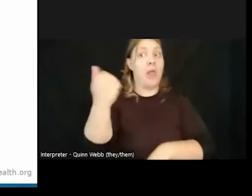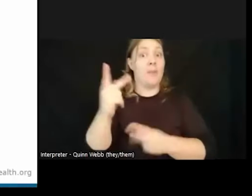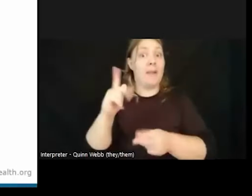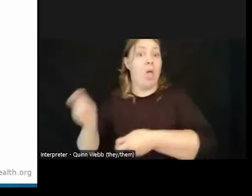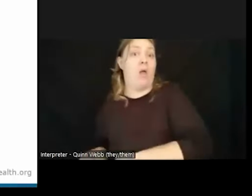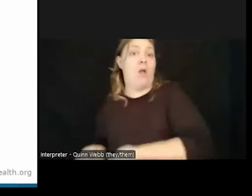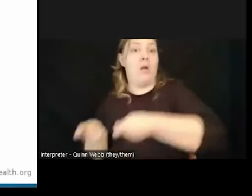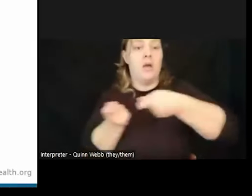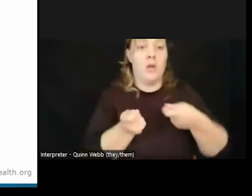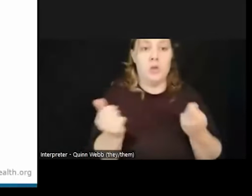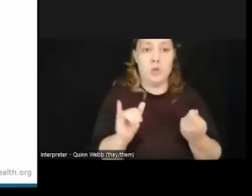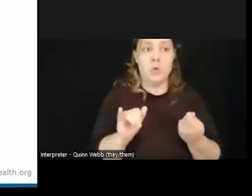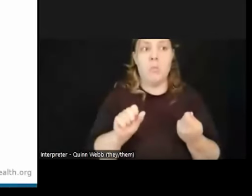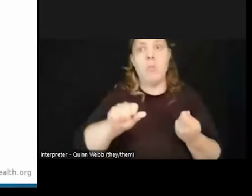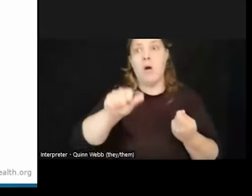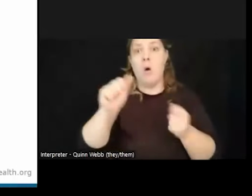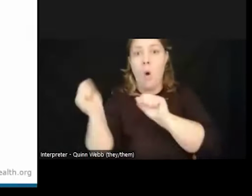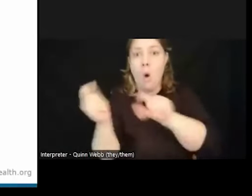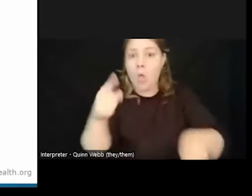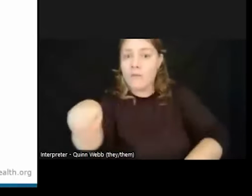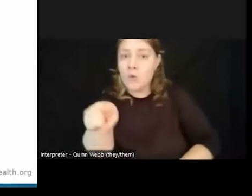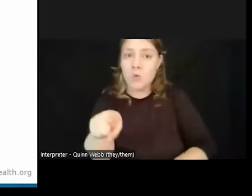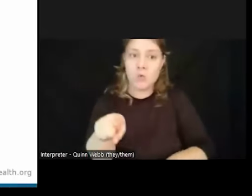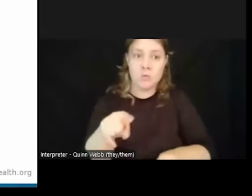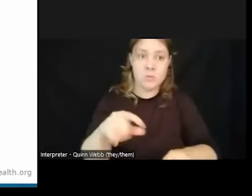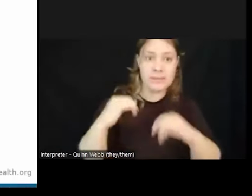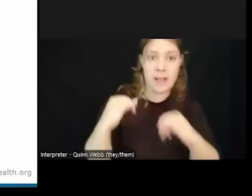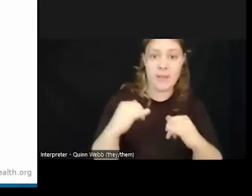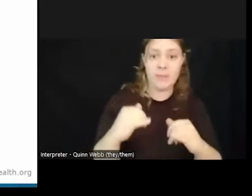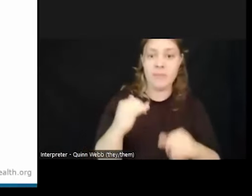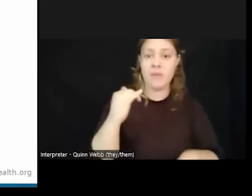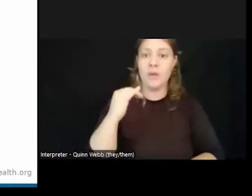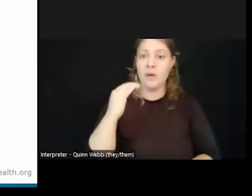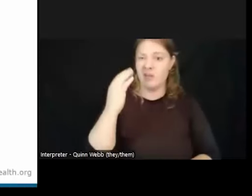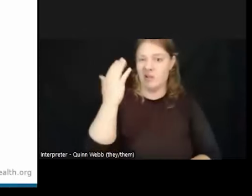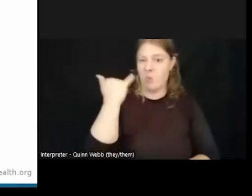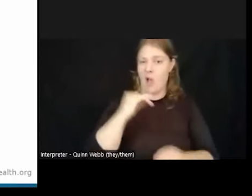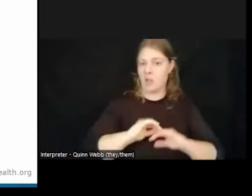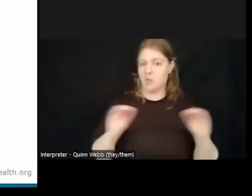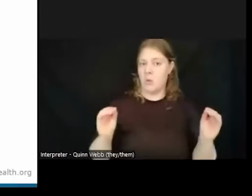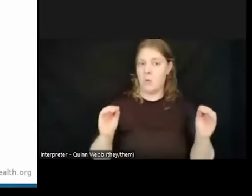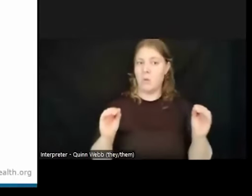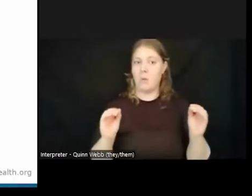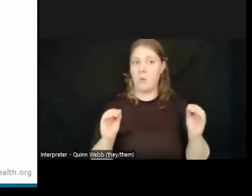everyone to do the same why aren't there or why isn't there a bigger representation what are we